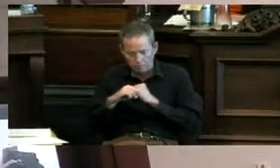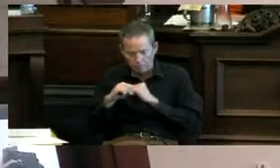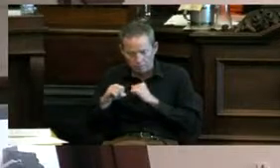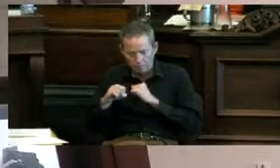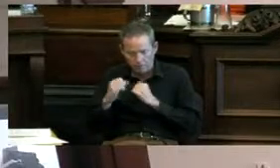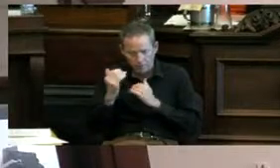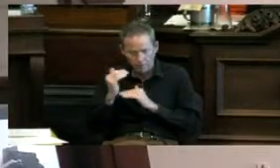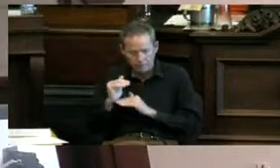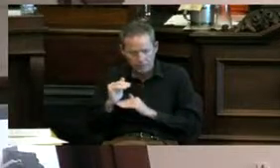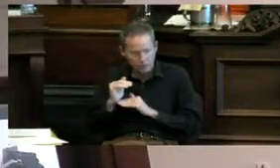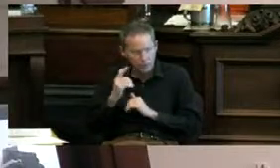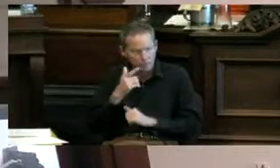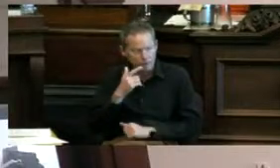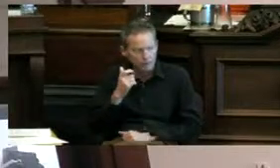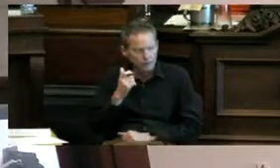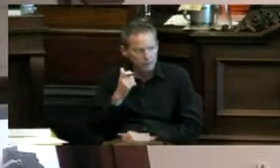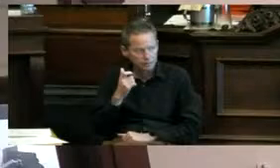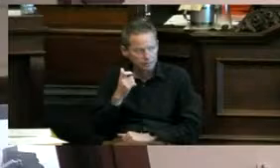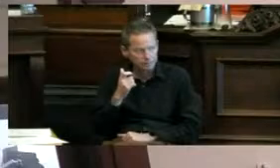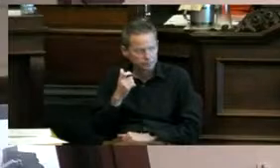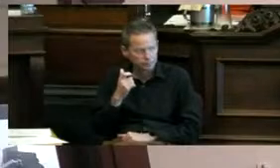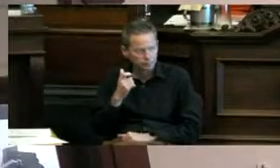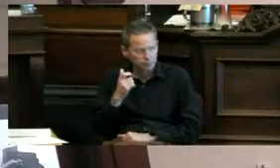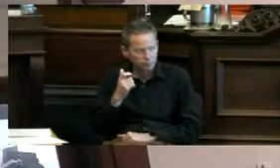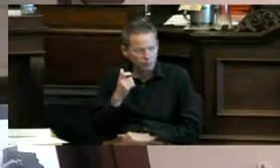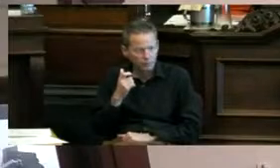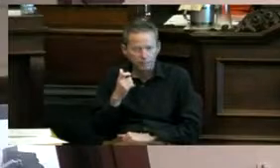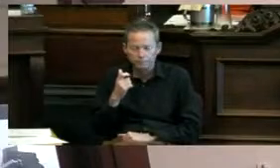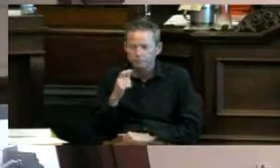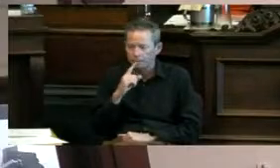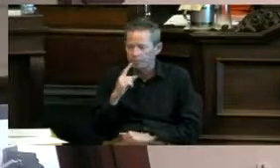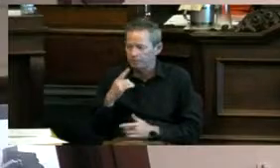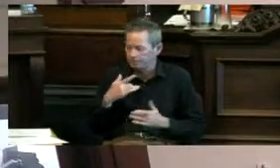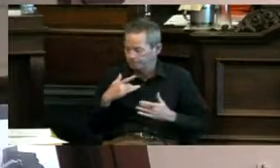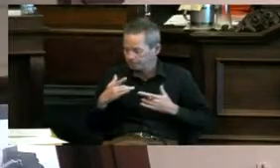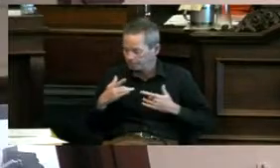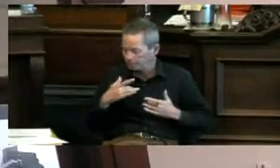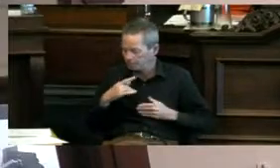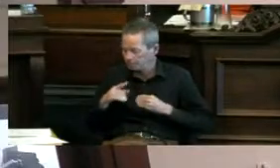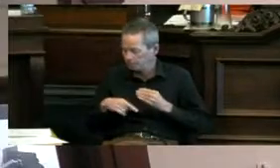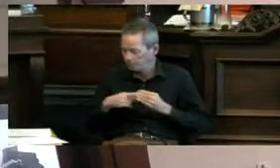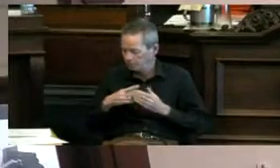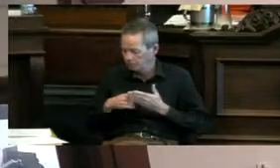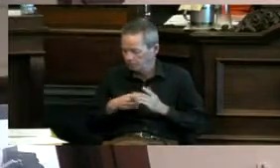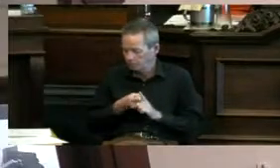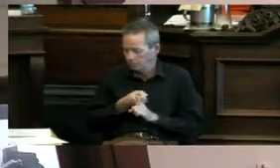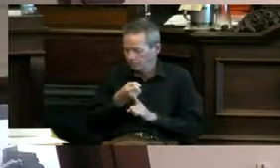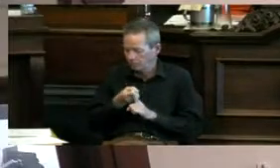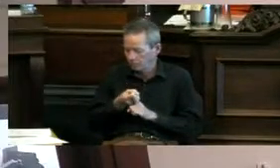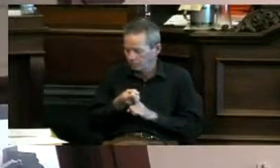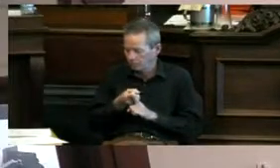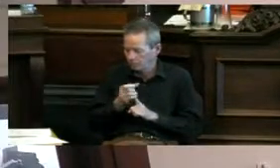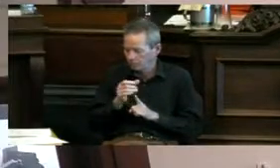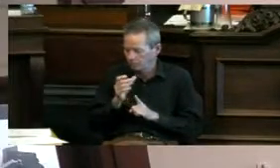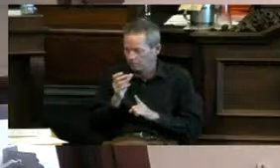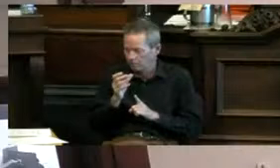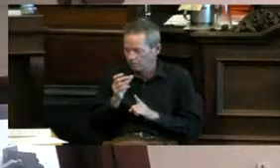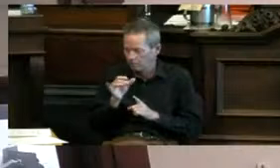a little bit more distinction in those limitations? Because I am